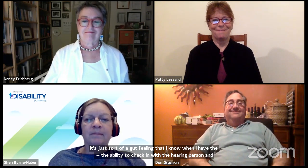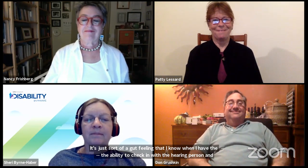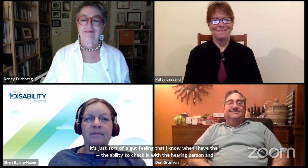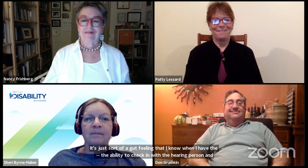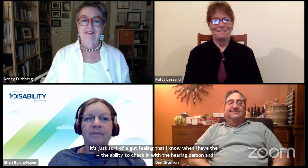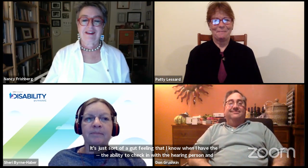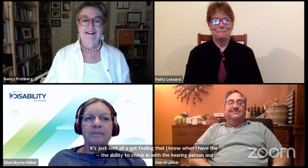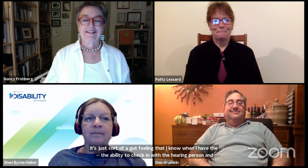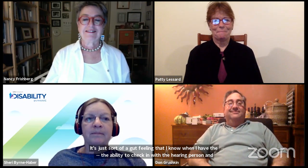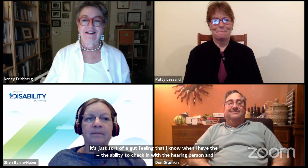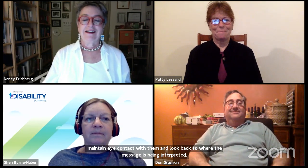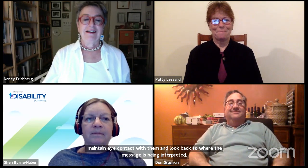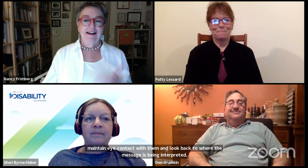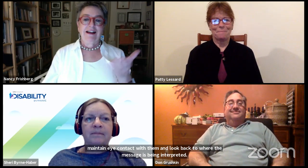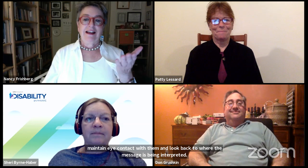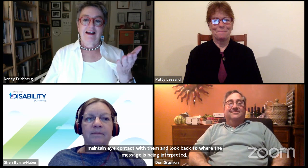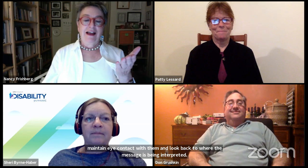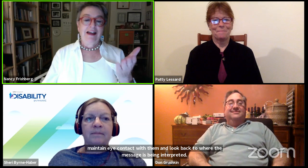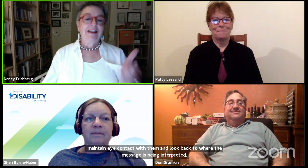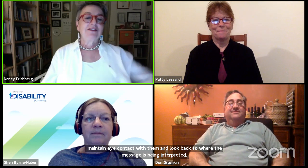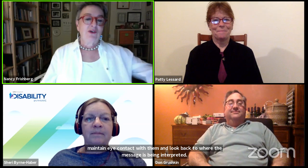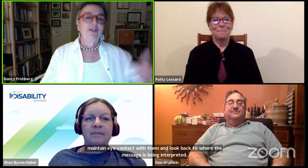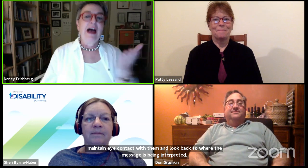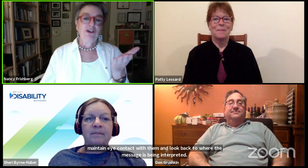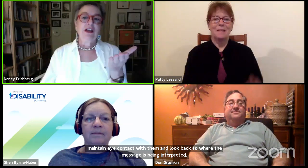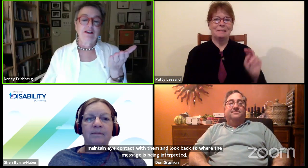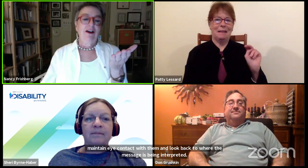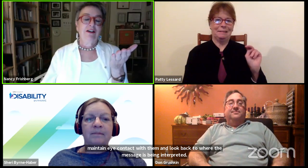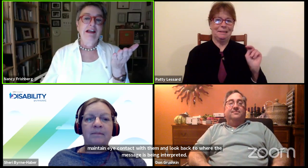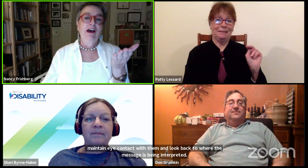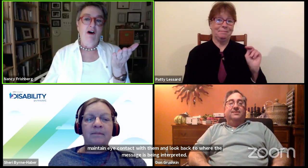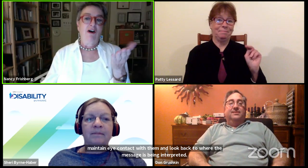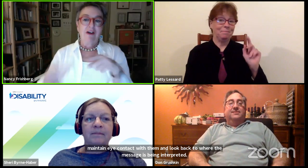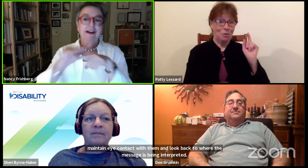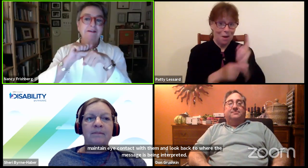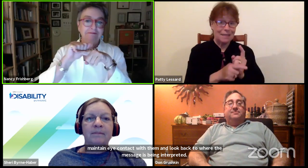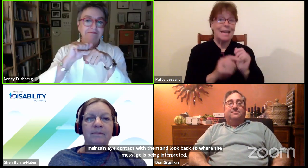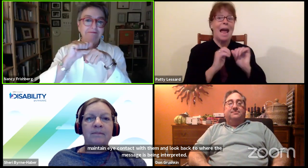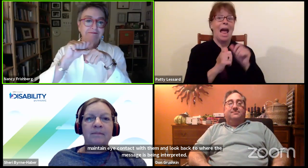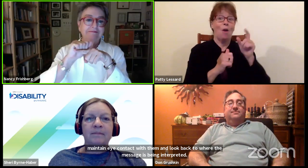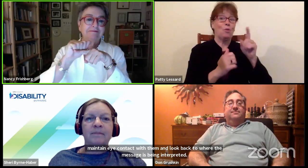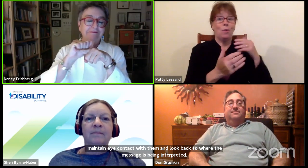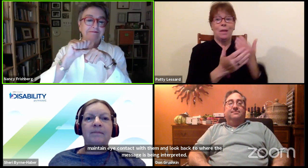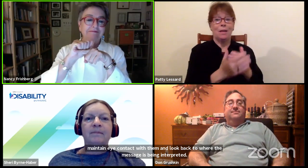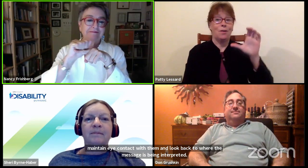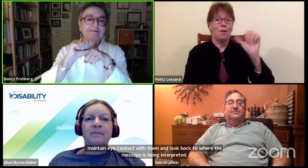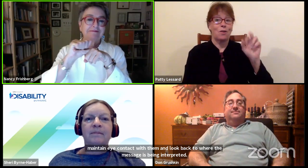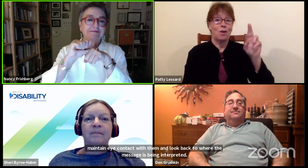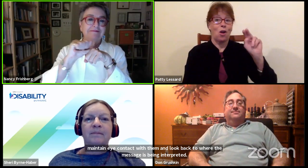when I have the -- the ability to check in with the hearing person and maintain eye contact with them and look back to where the message is being interpreted.